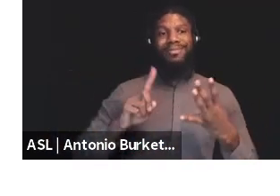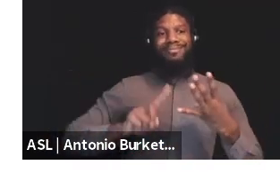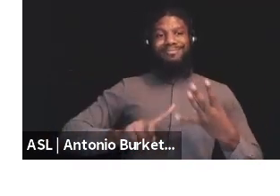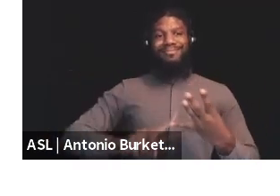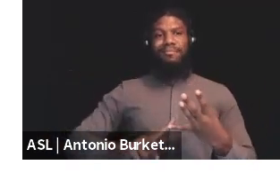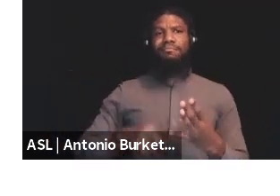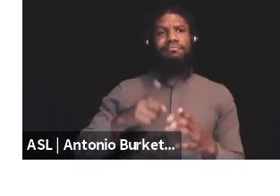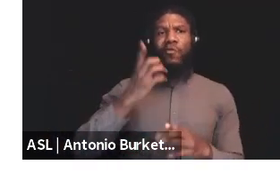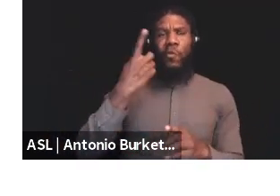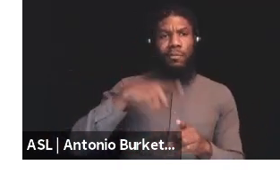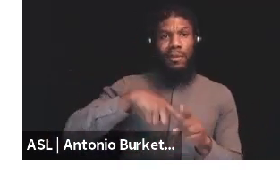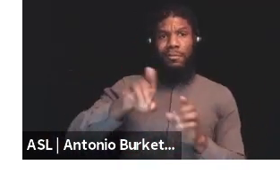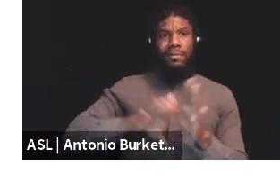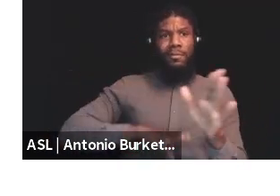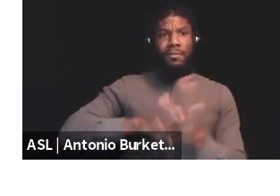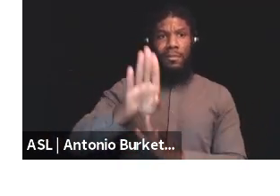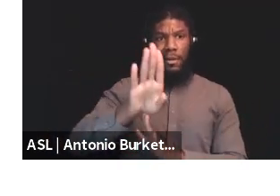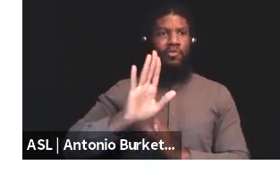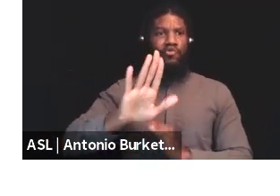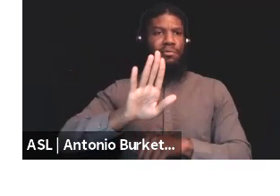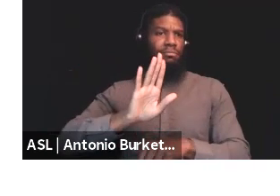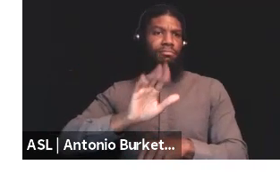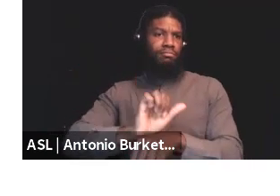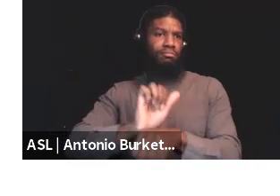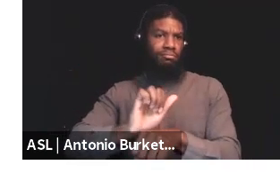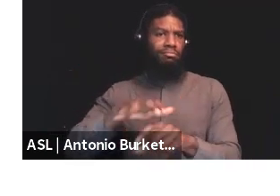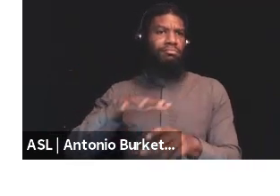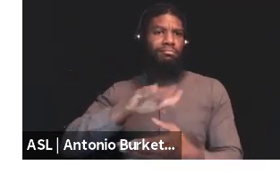at your Center to provide feedback more effectively on oral and visual presentations.